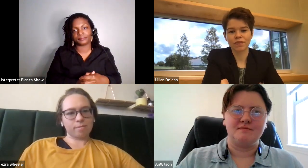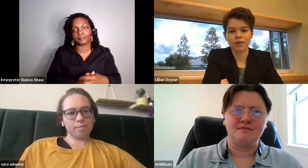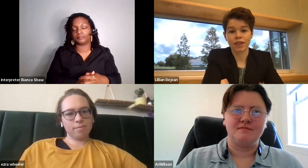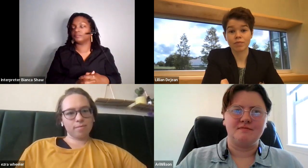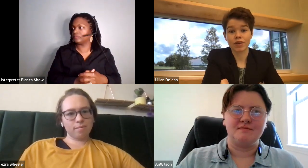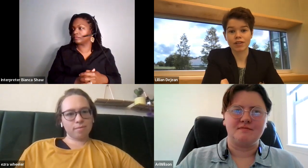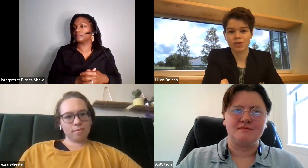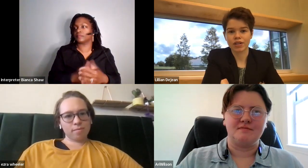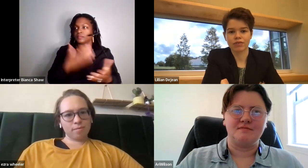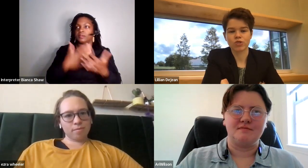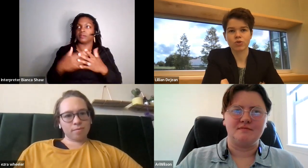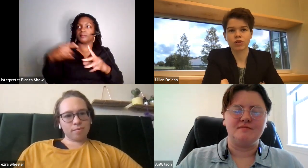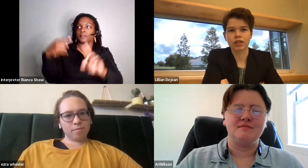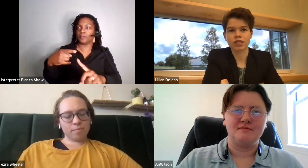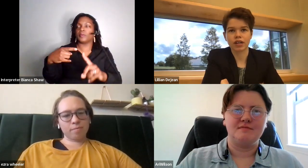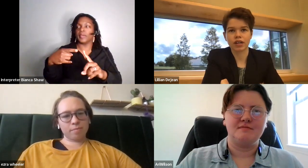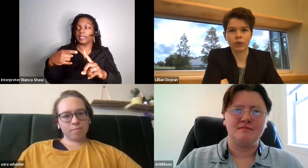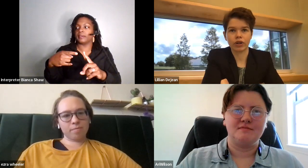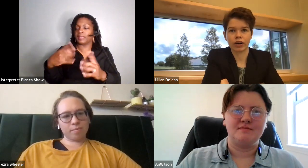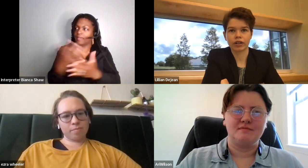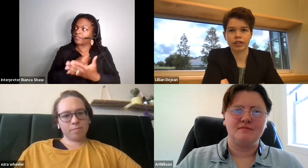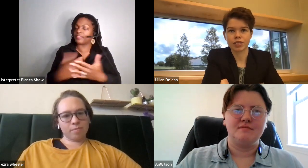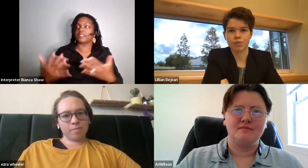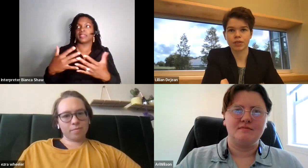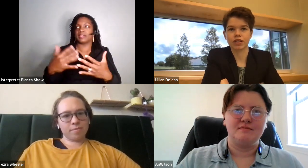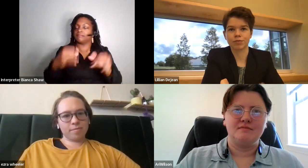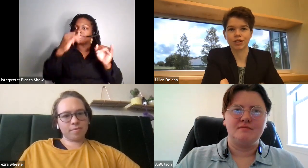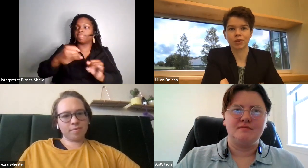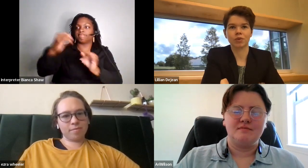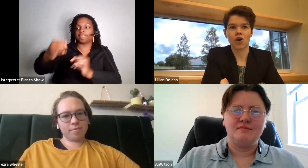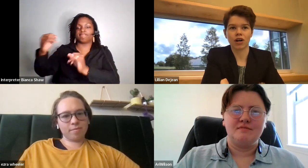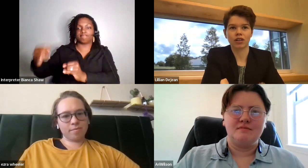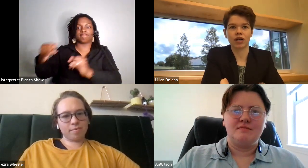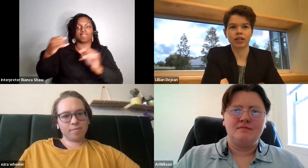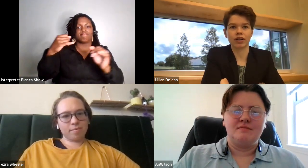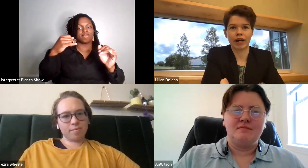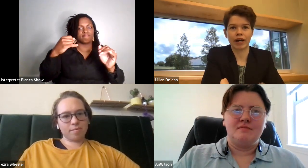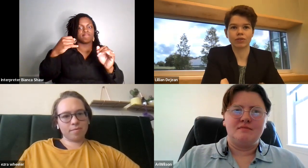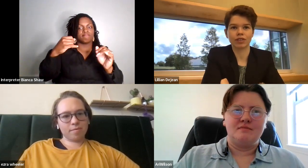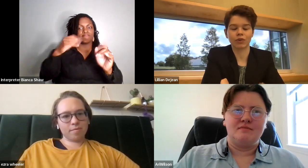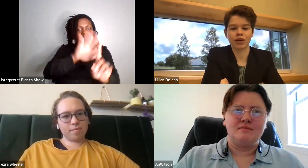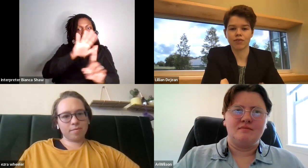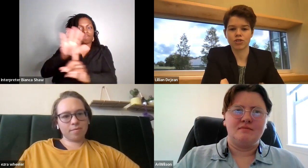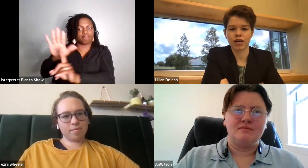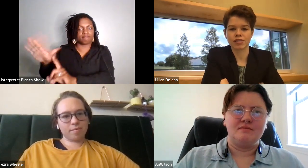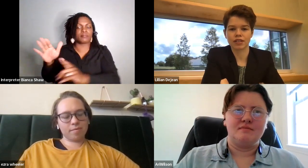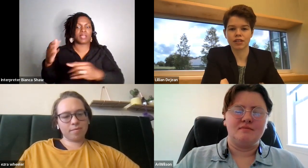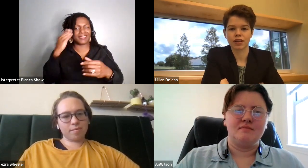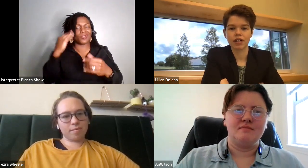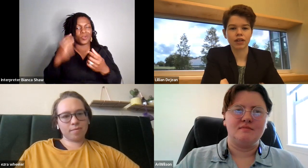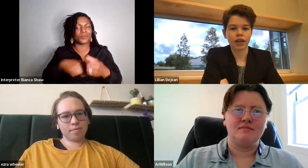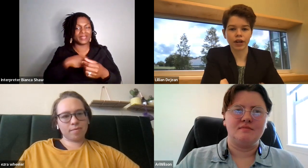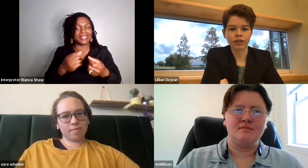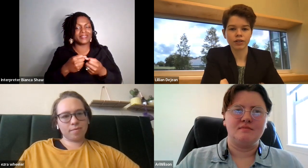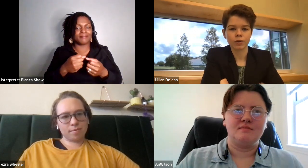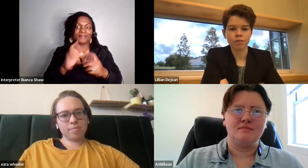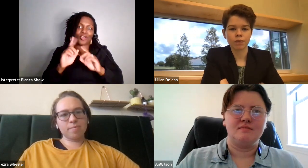You could point of everything being so individual, because I know in our our disability community we talk a lot about, you know, individualizing care.